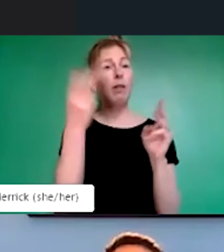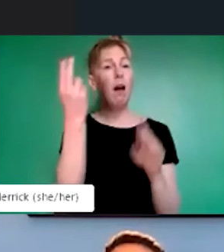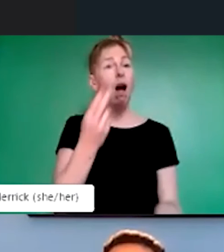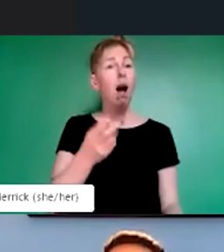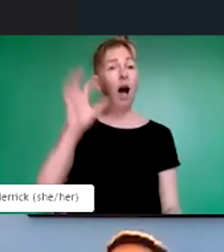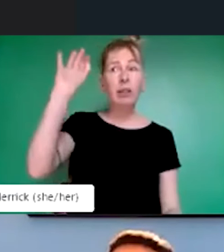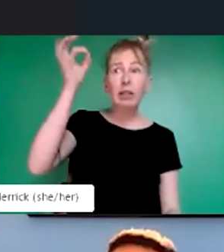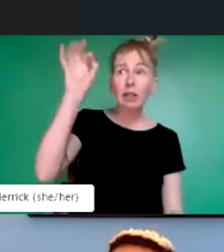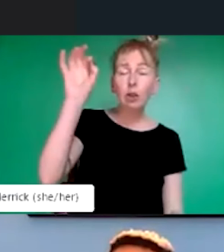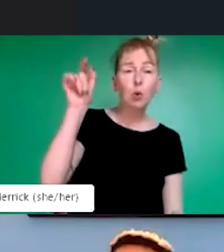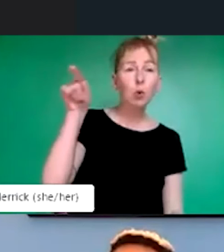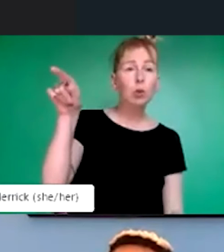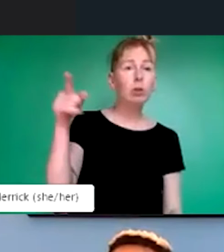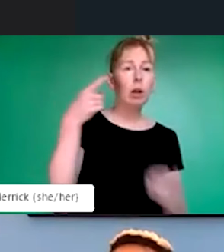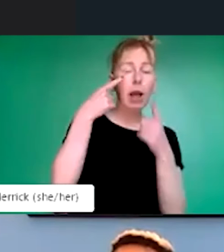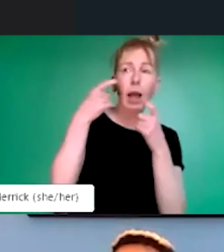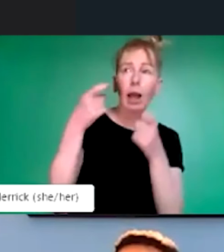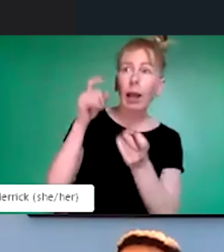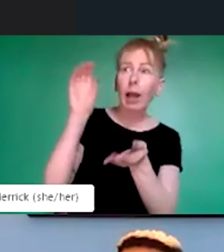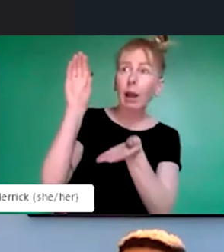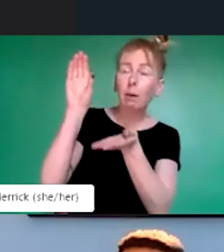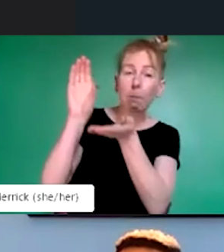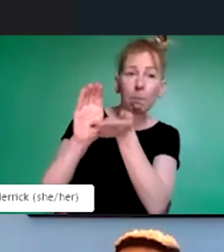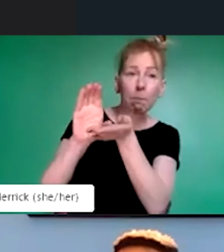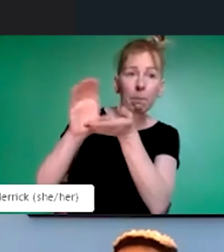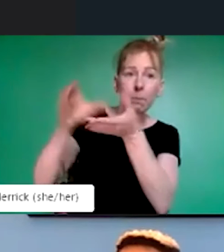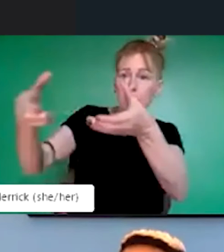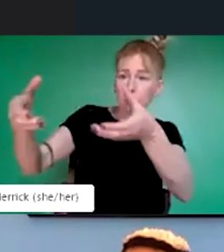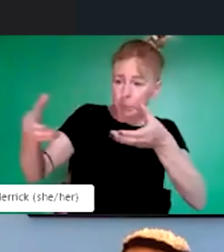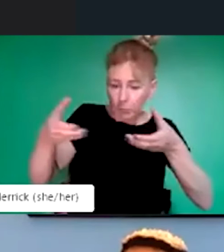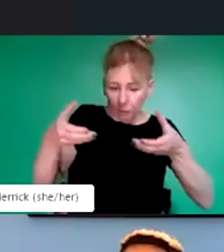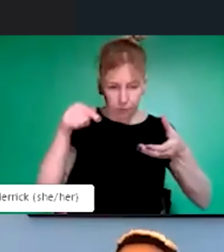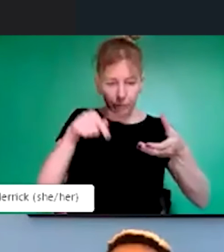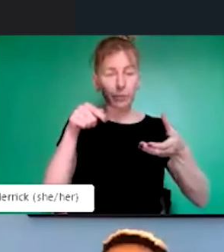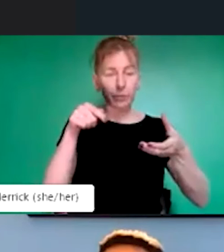has is only reserved for permanent employed workers and anyone who